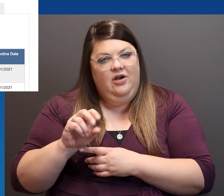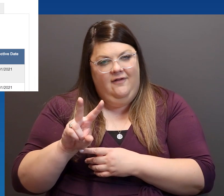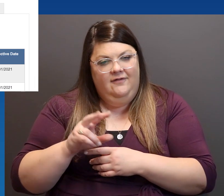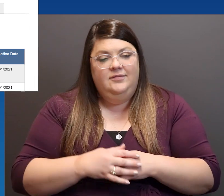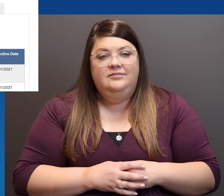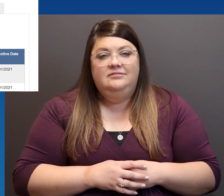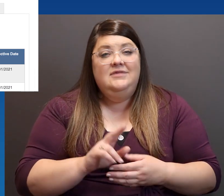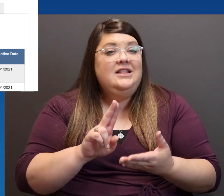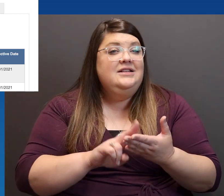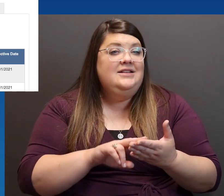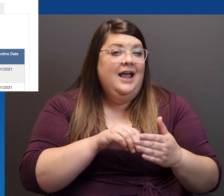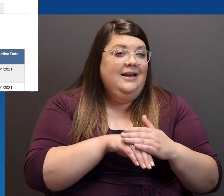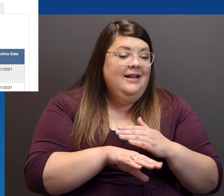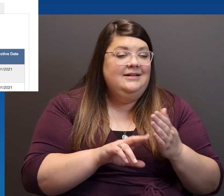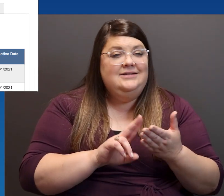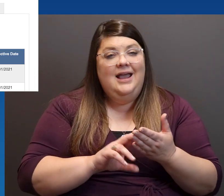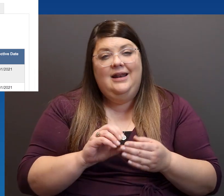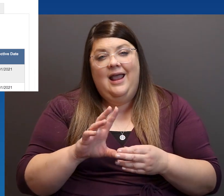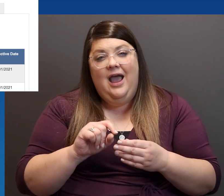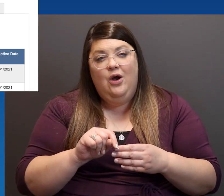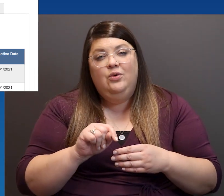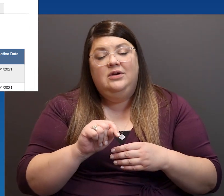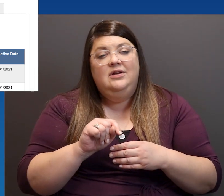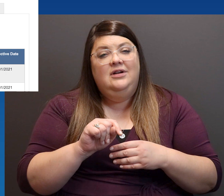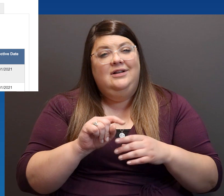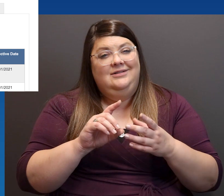The Sign-In/Sign-Out document is listed in the Document Center